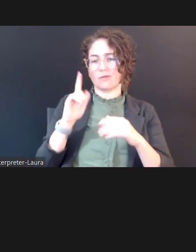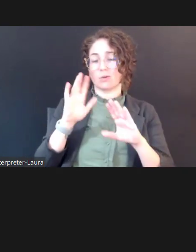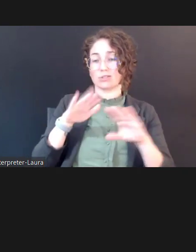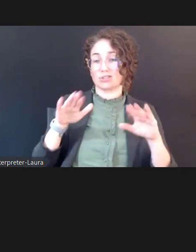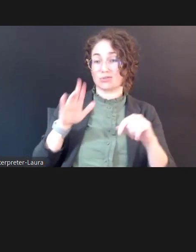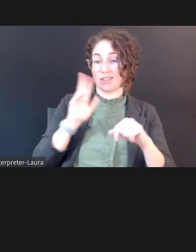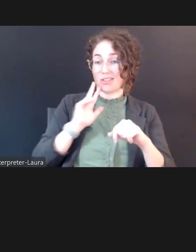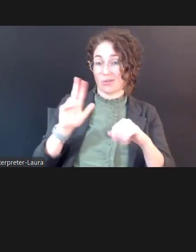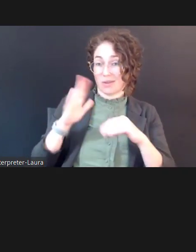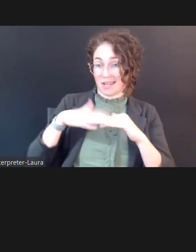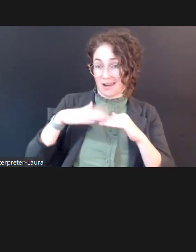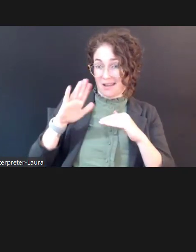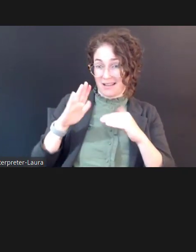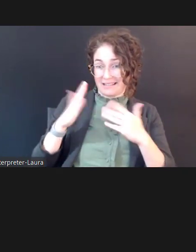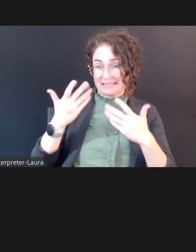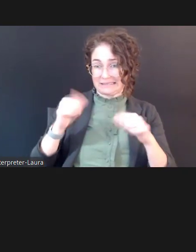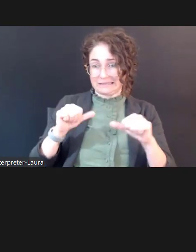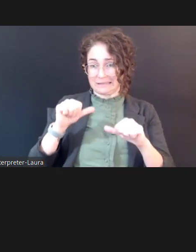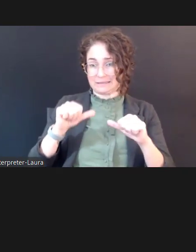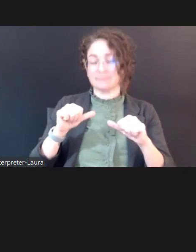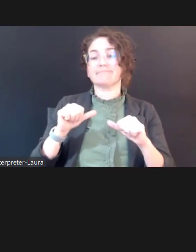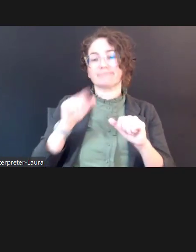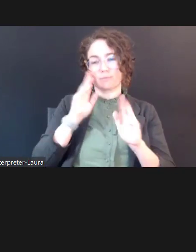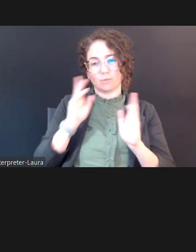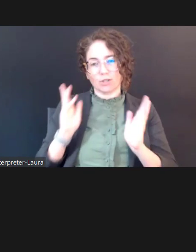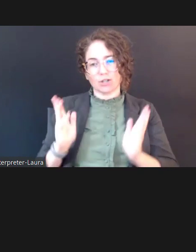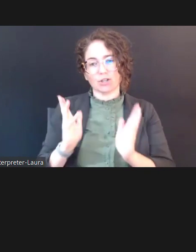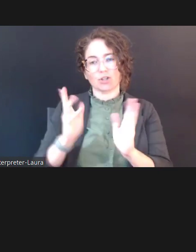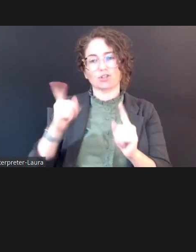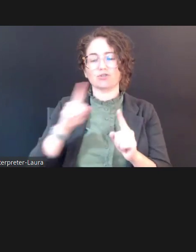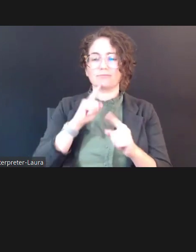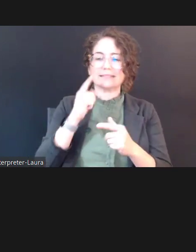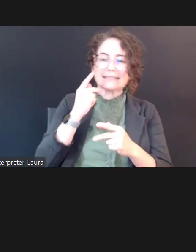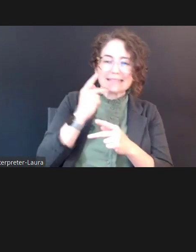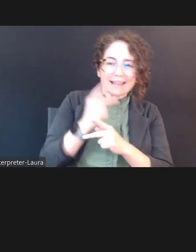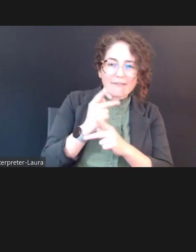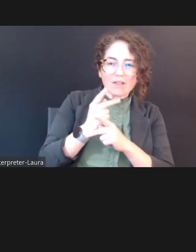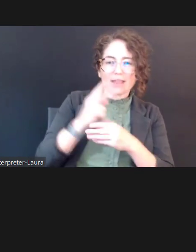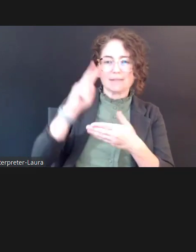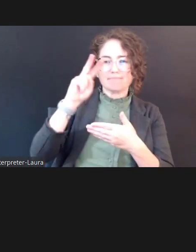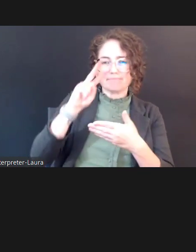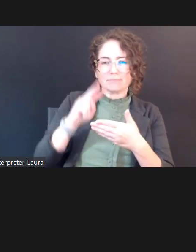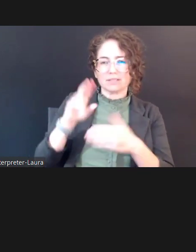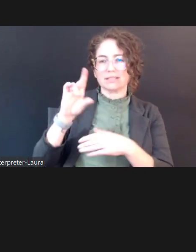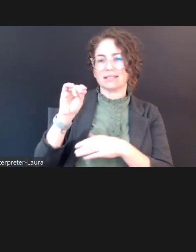method to use in children 3 to 5 years or older, we encourage you to